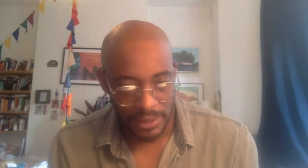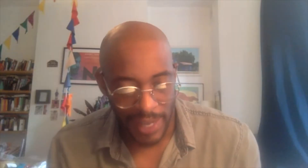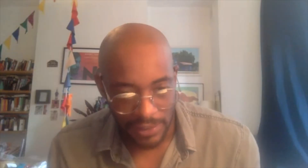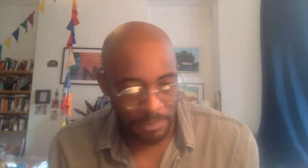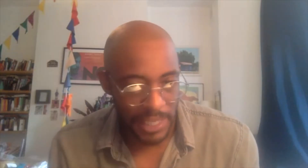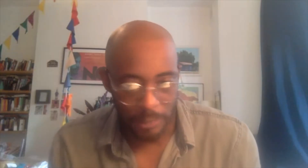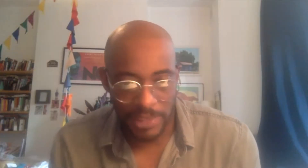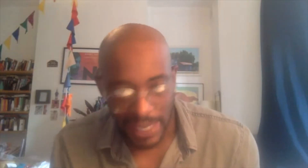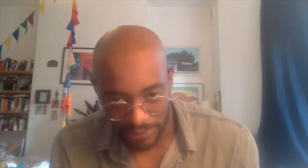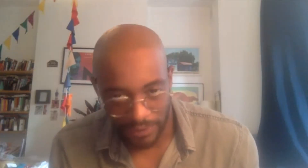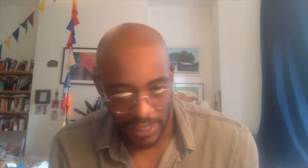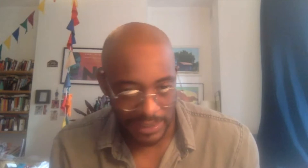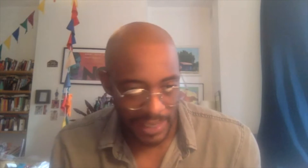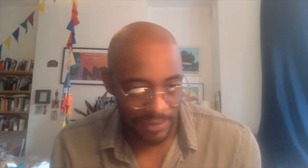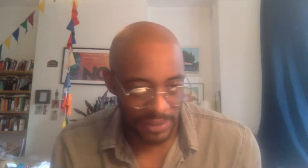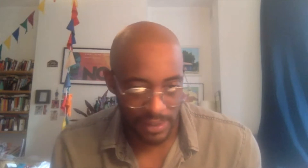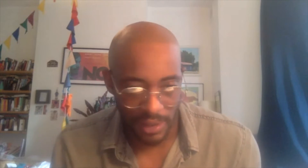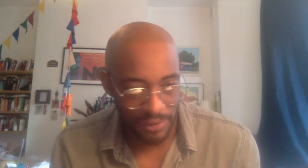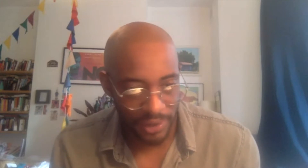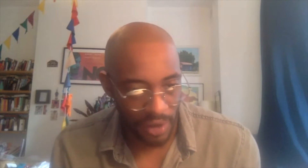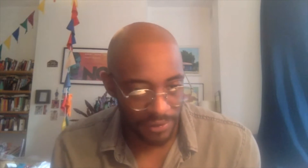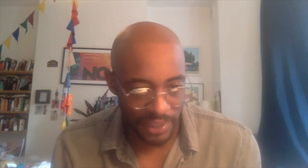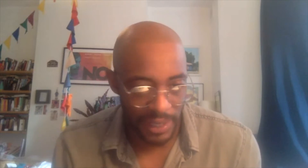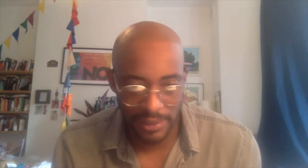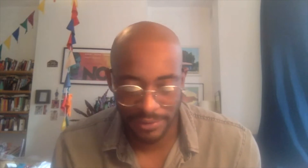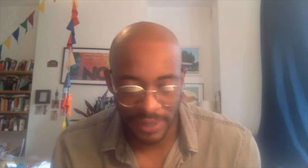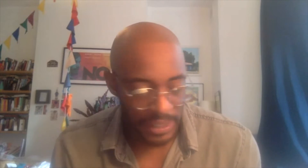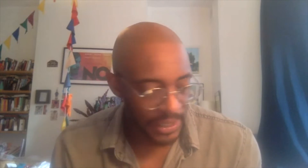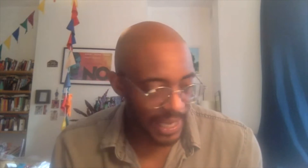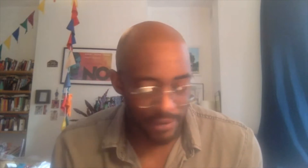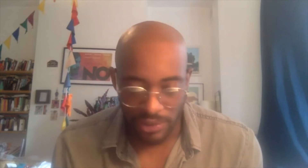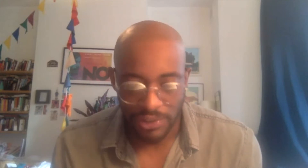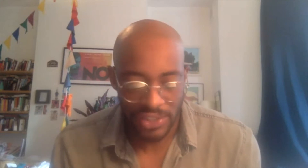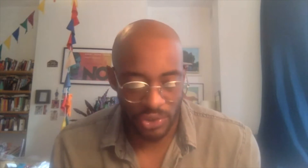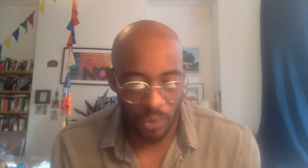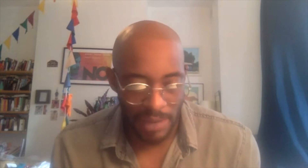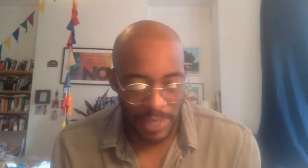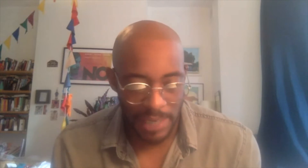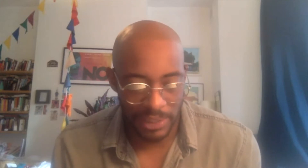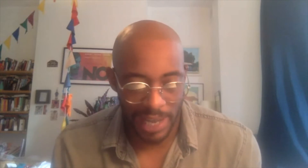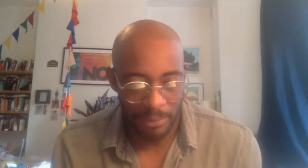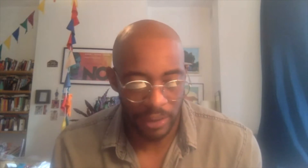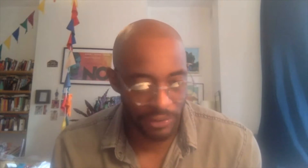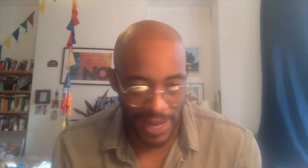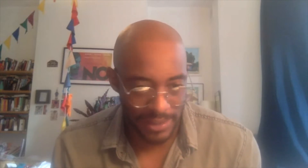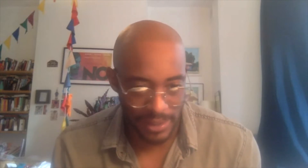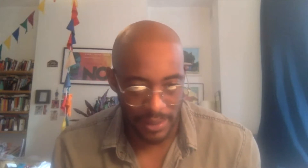Tired of being objectified and having to laugh it off, tired of having to reassure white people that I'm not a threat,